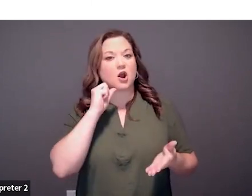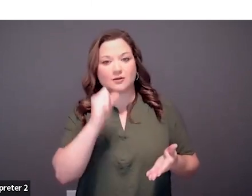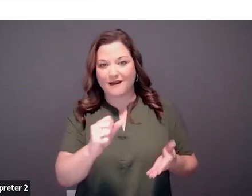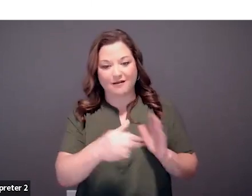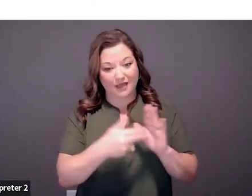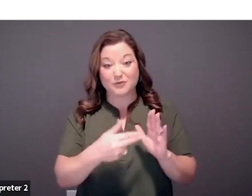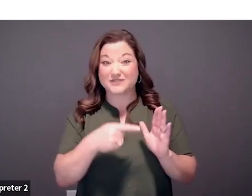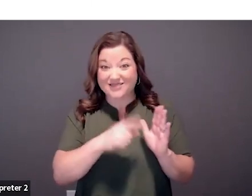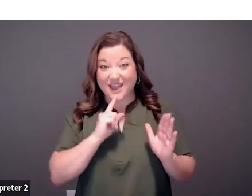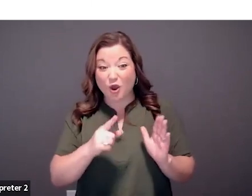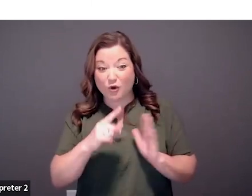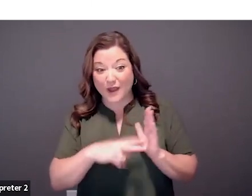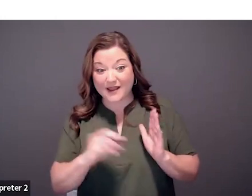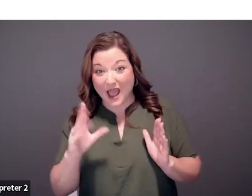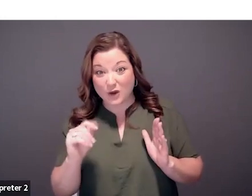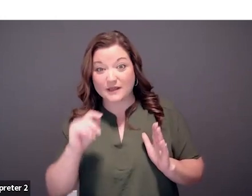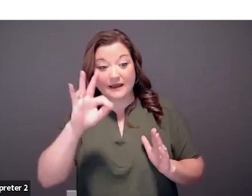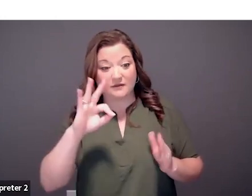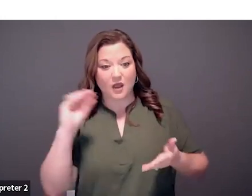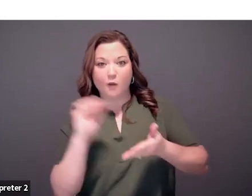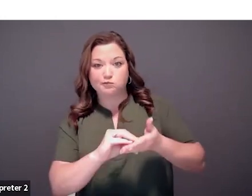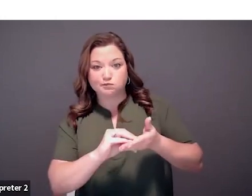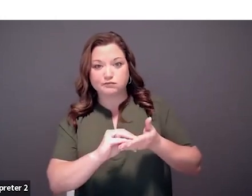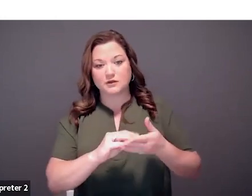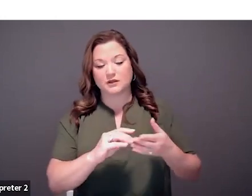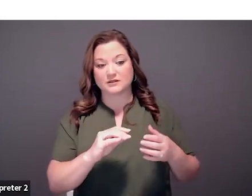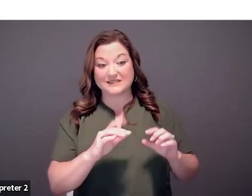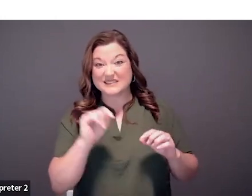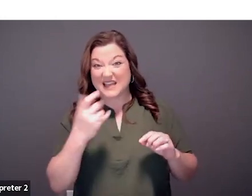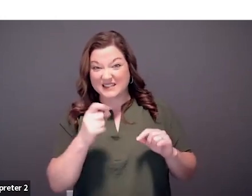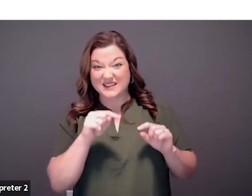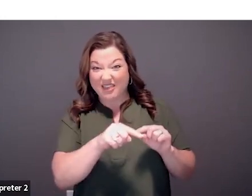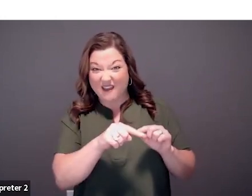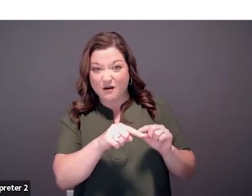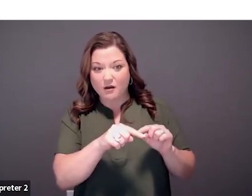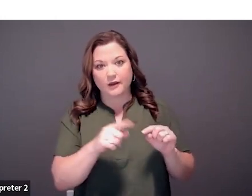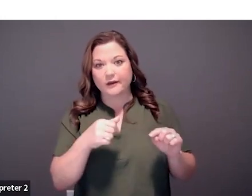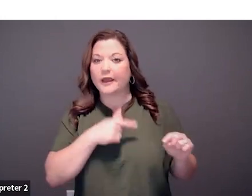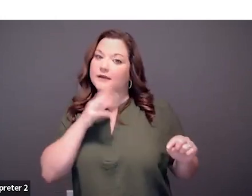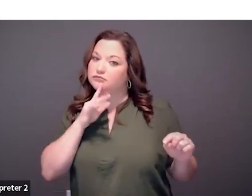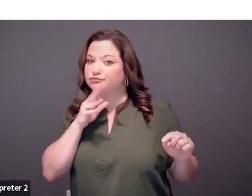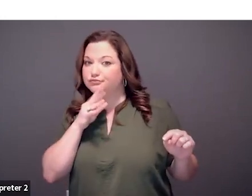If you put placeholder text in, it gets read out and the contents can be rather painful.